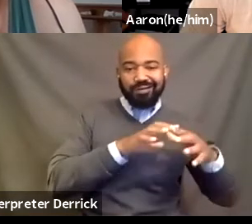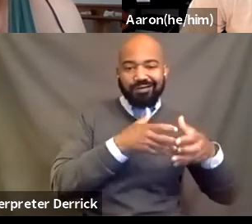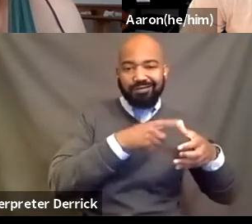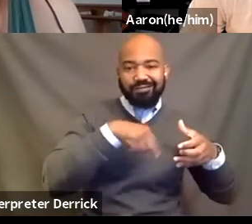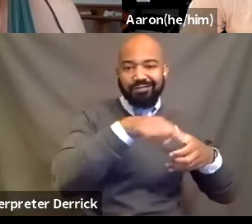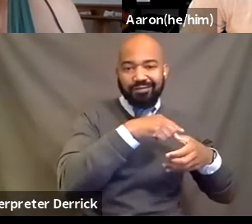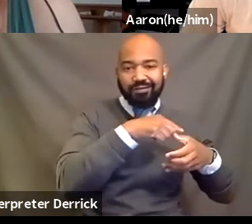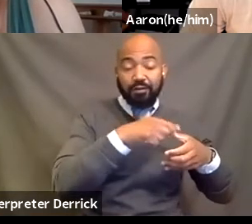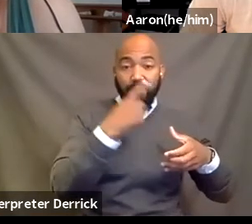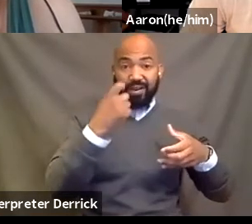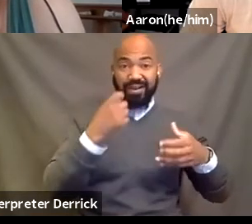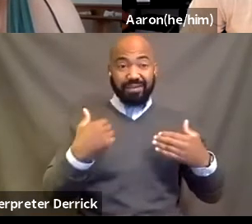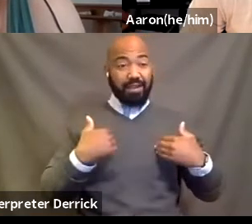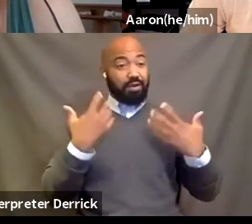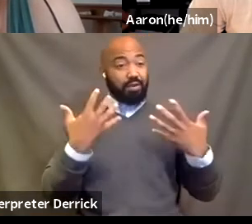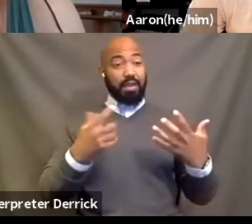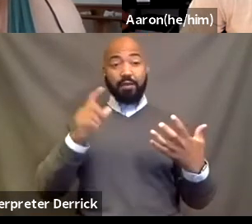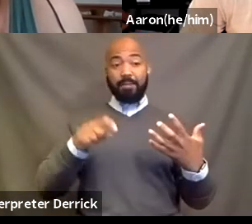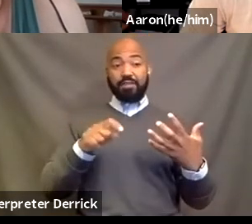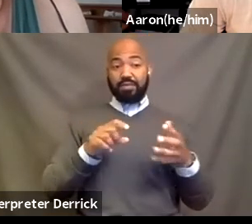Kirya Traber (she/her): yeah I think the. Leah (she/her): Politics of legibility are really interesting.